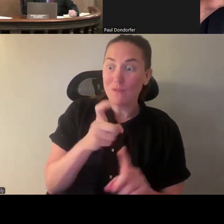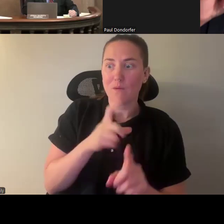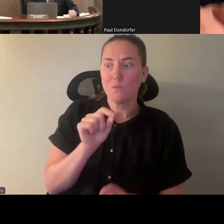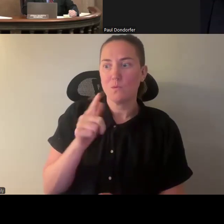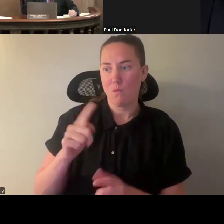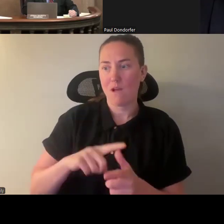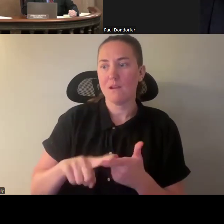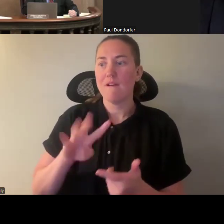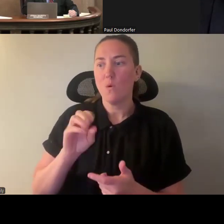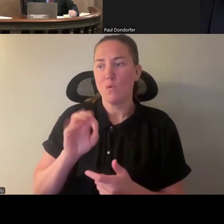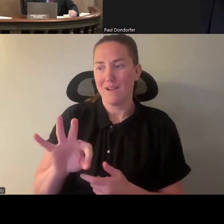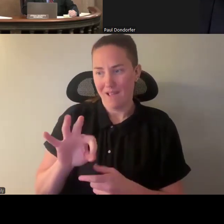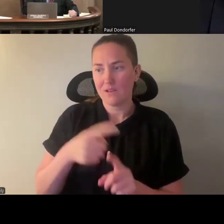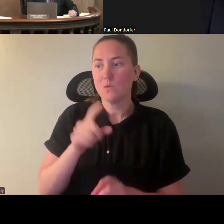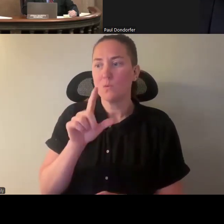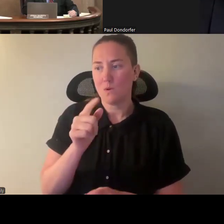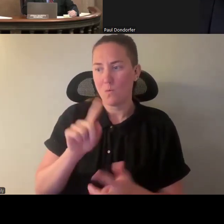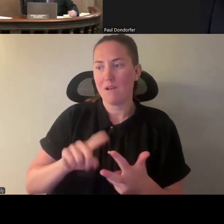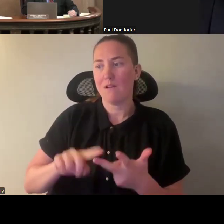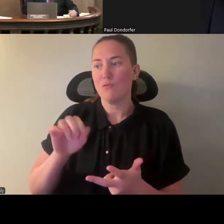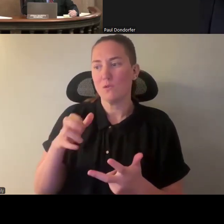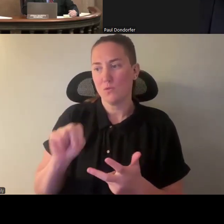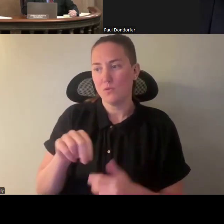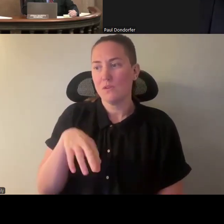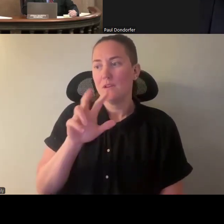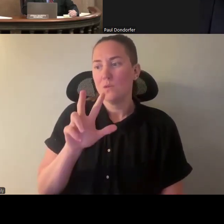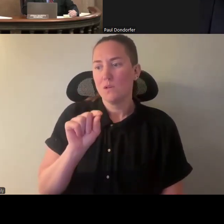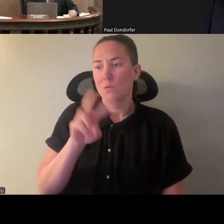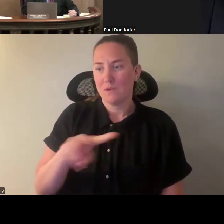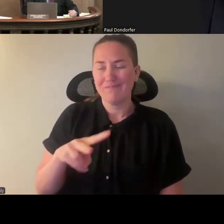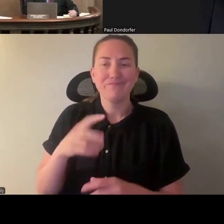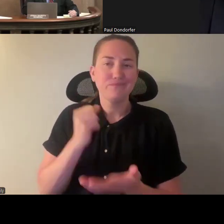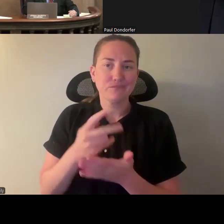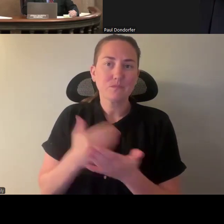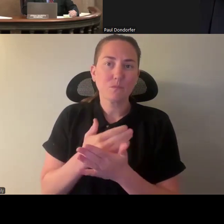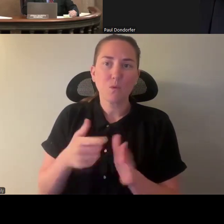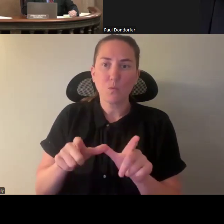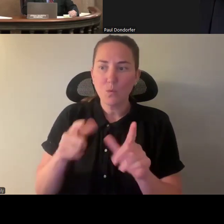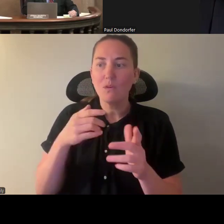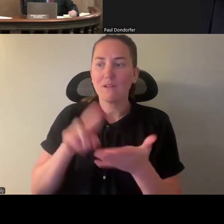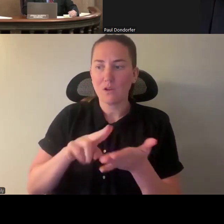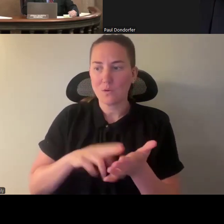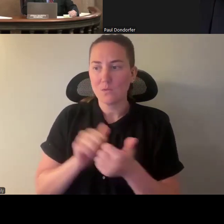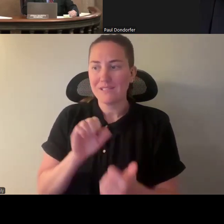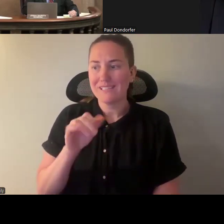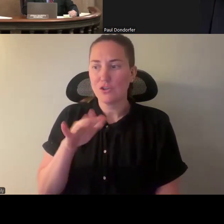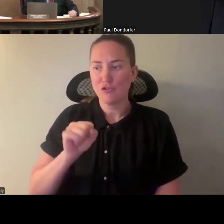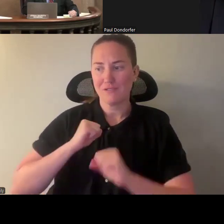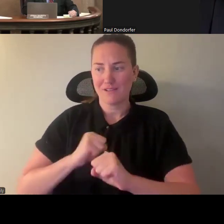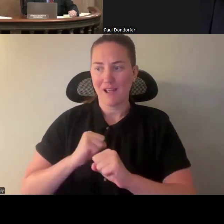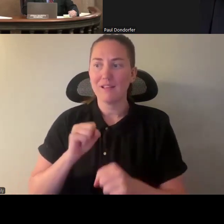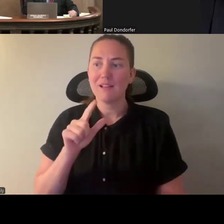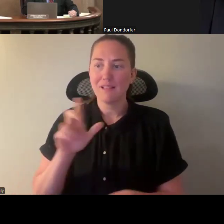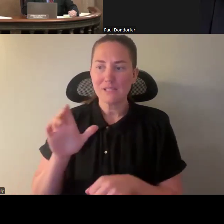325 of 2022 authorizing renewal contracts with Securist Technologies using modified commissions